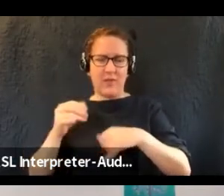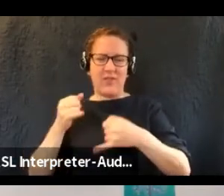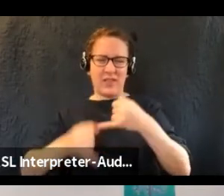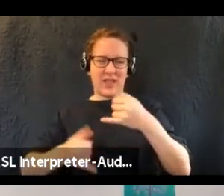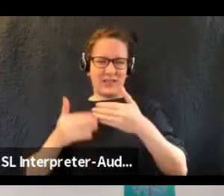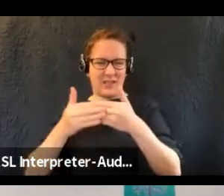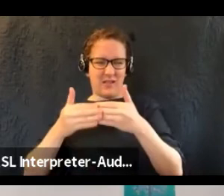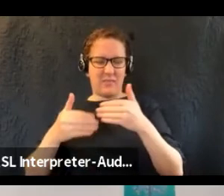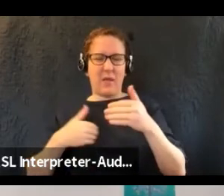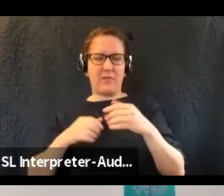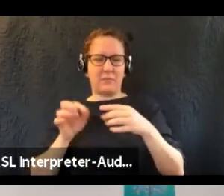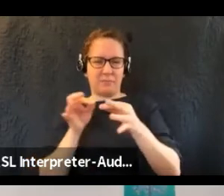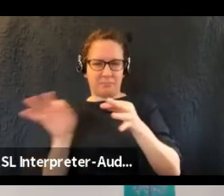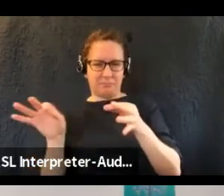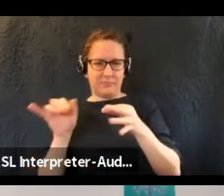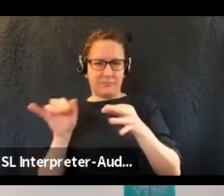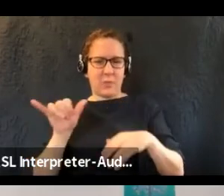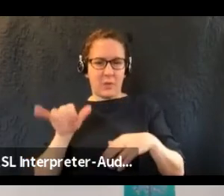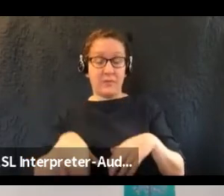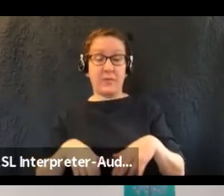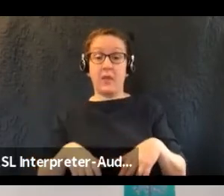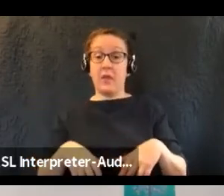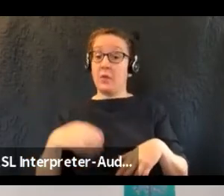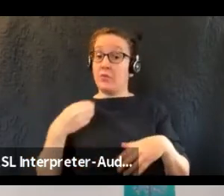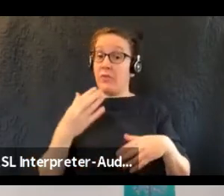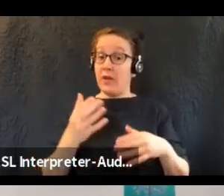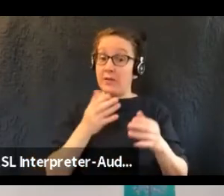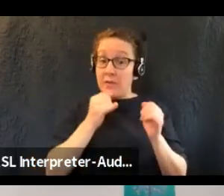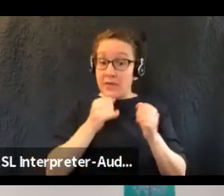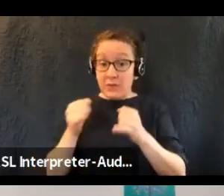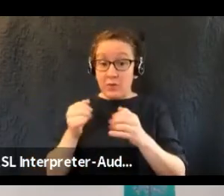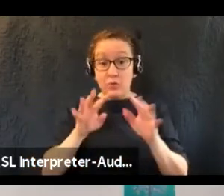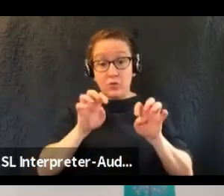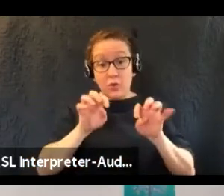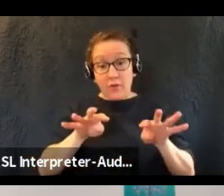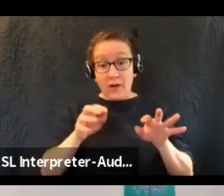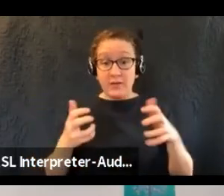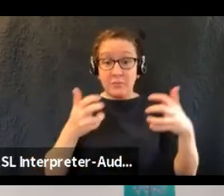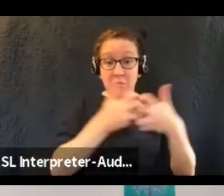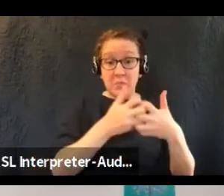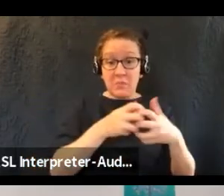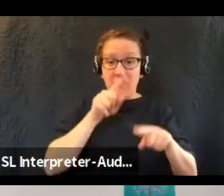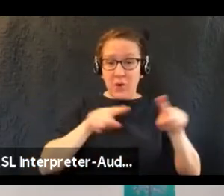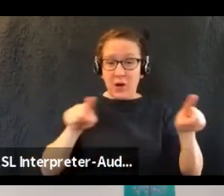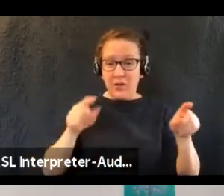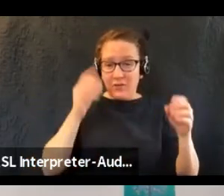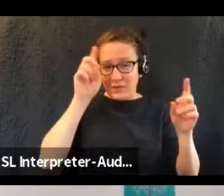They provide individual surveys tailored to a variety of disabilities to gather information.